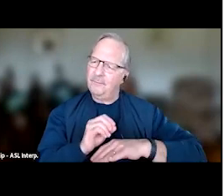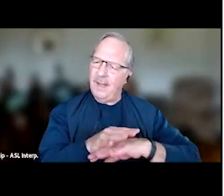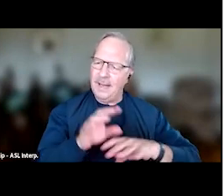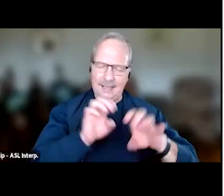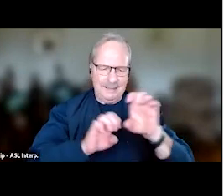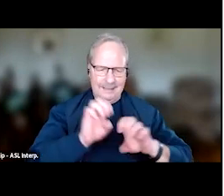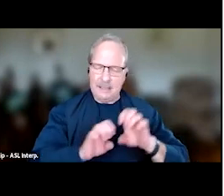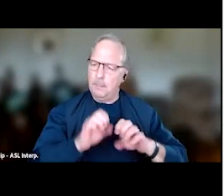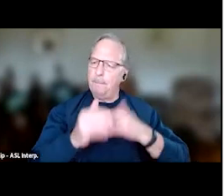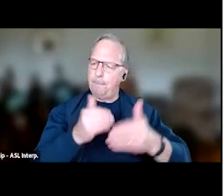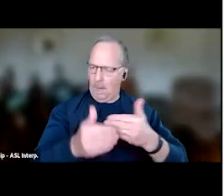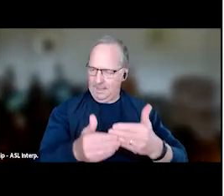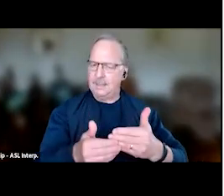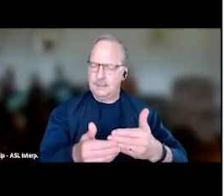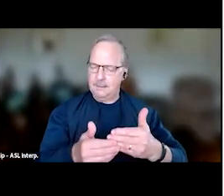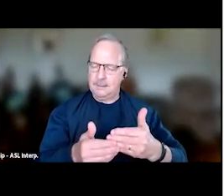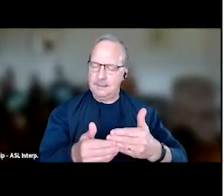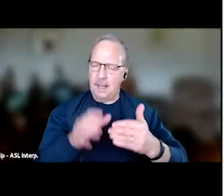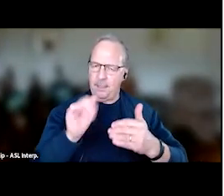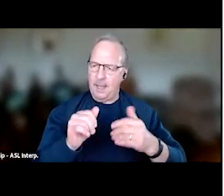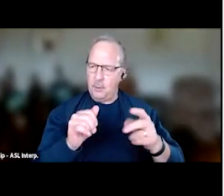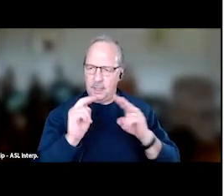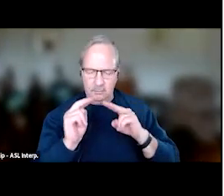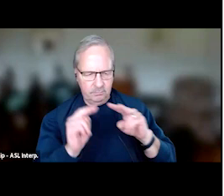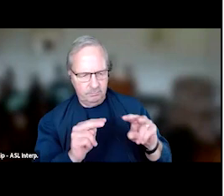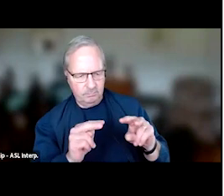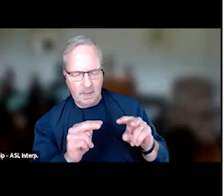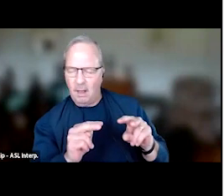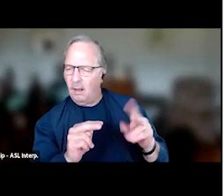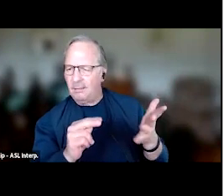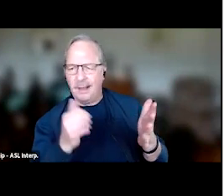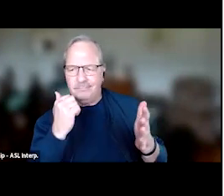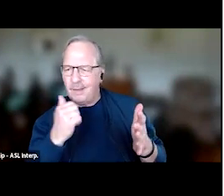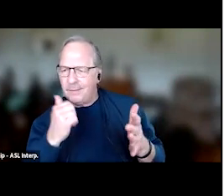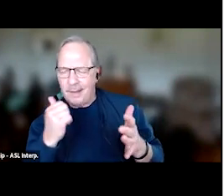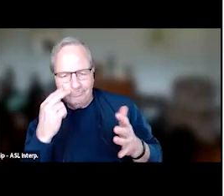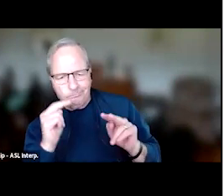that you're able to do on a regular basis. Next slide.